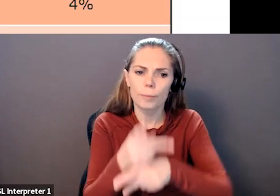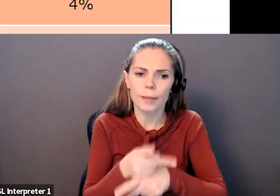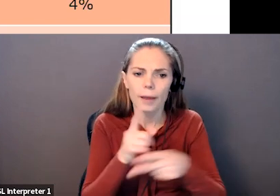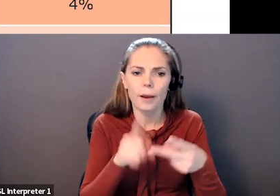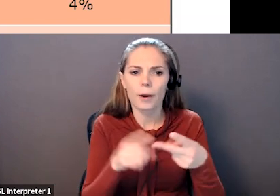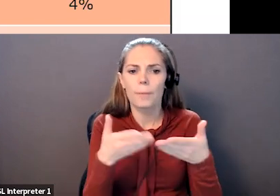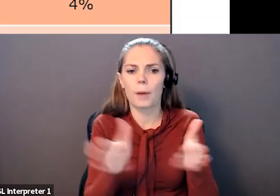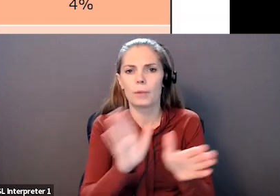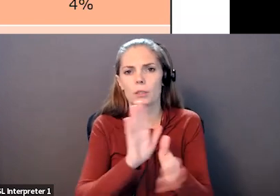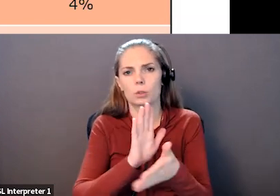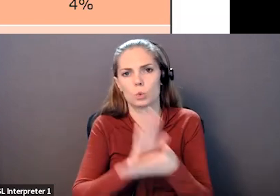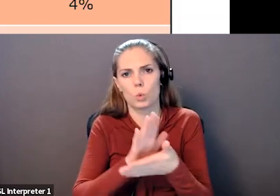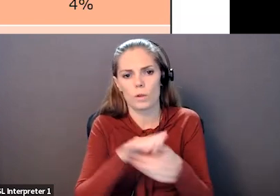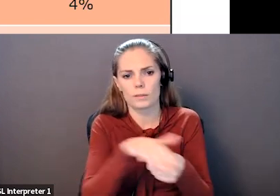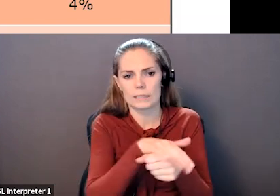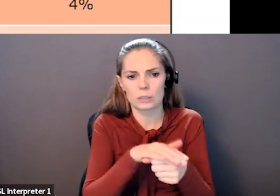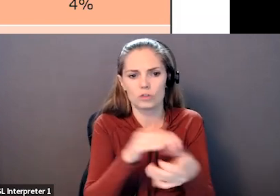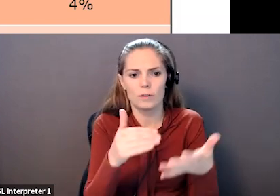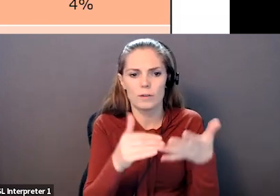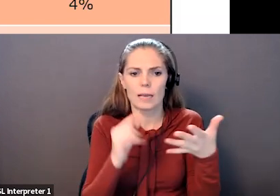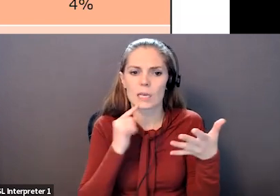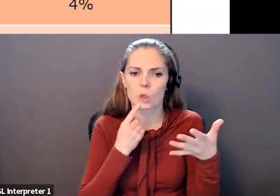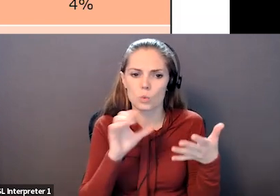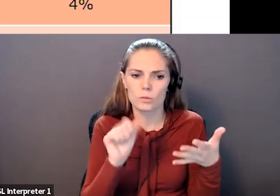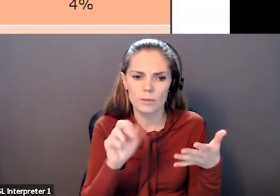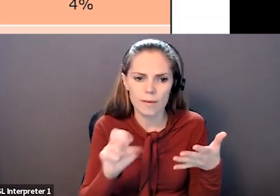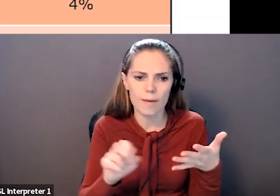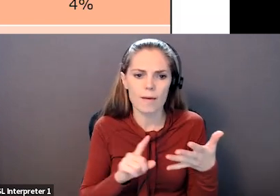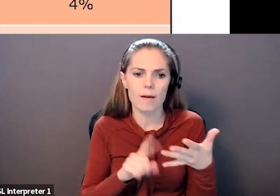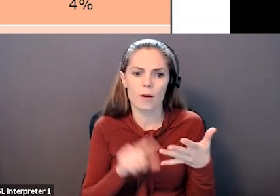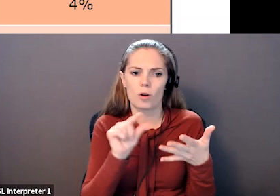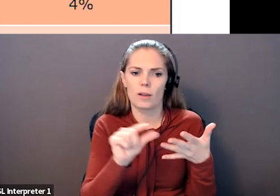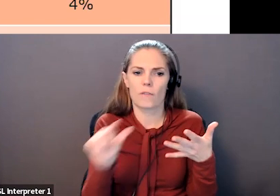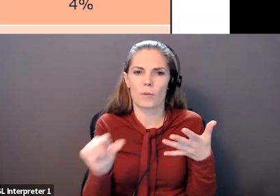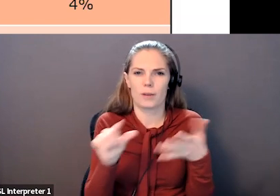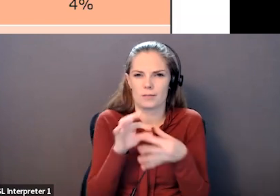are the market three that have maintained kind of a consistent number into the system.